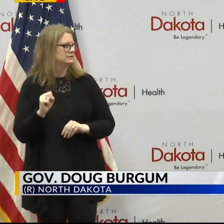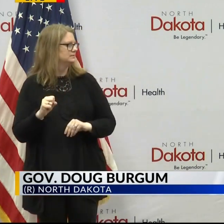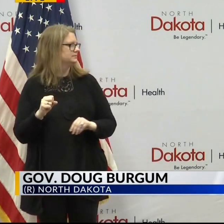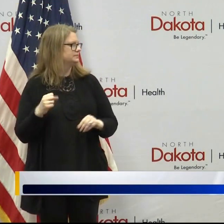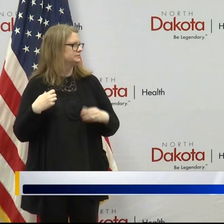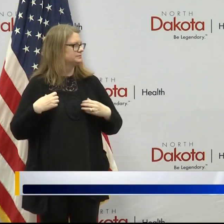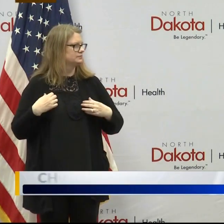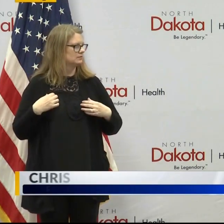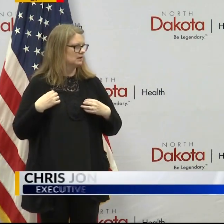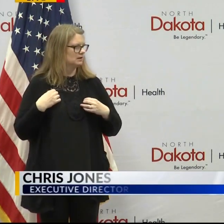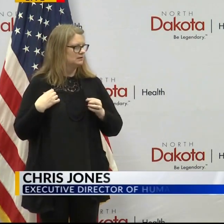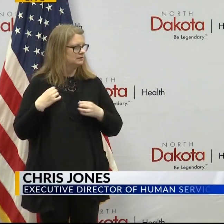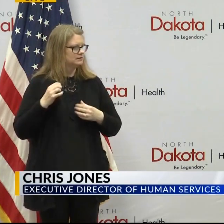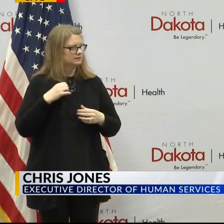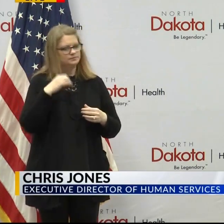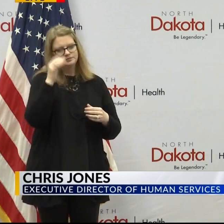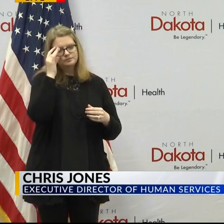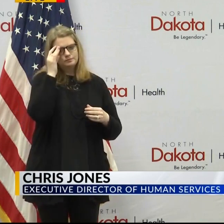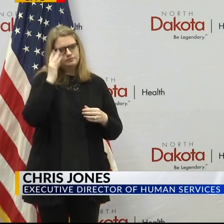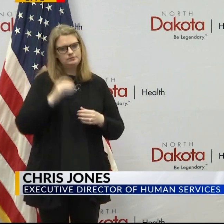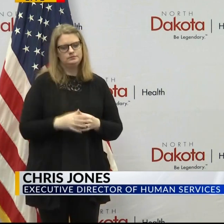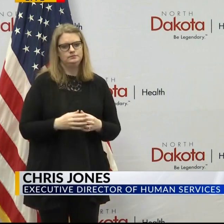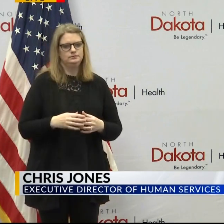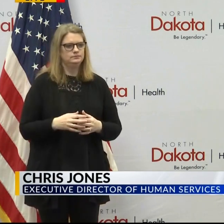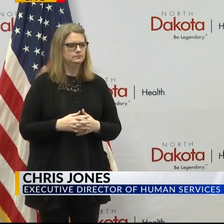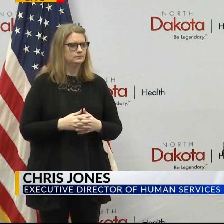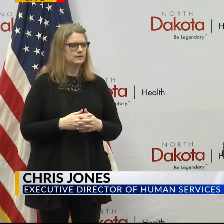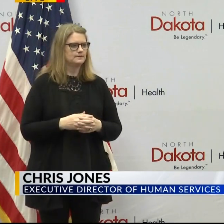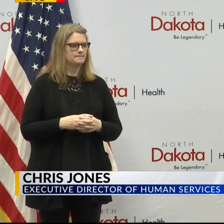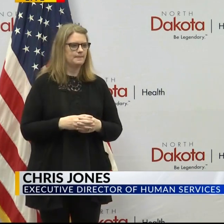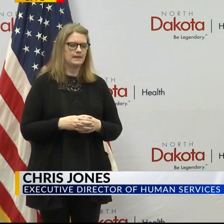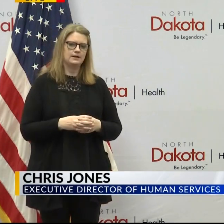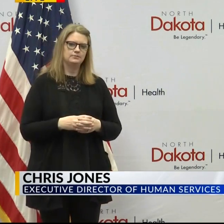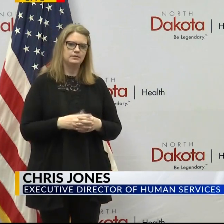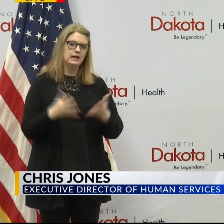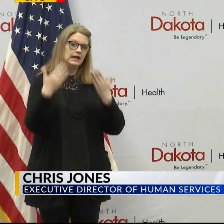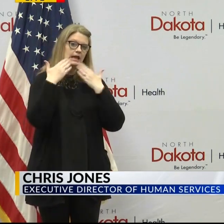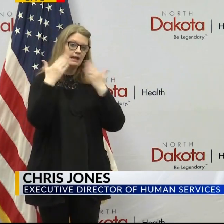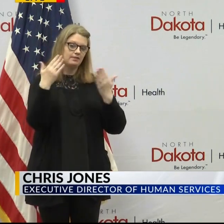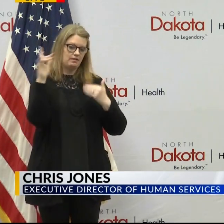DIRECTOR CHRIS JONES TO SHARE ONE OF THE COMPONENTS OF THE